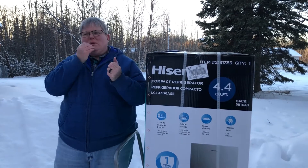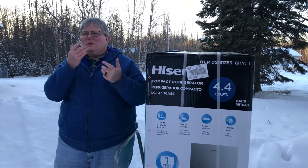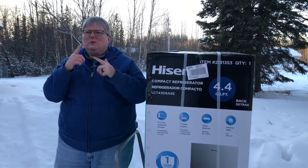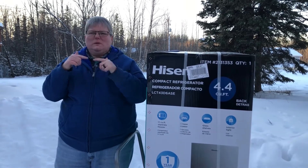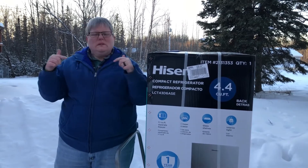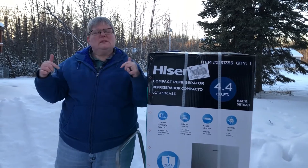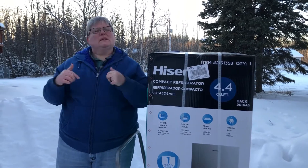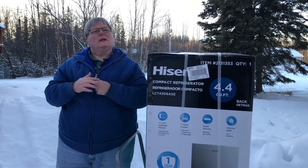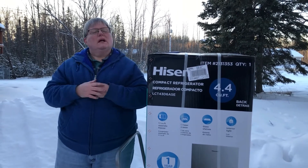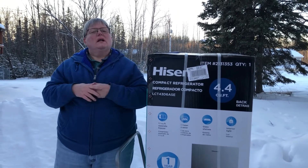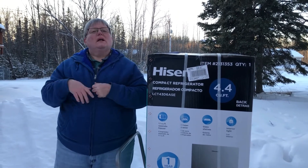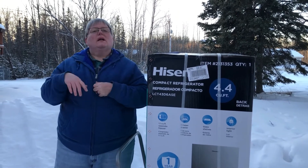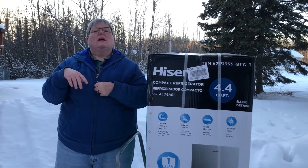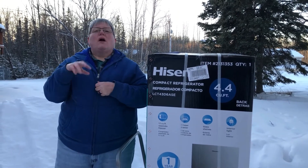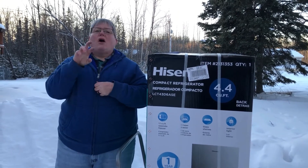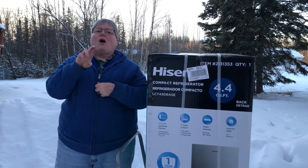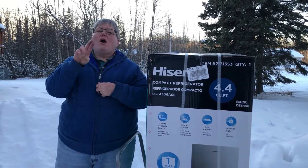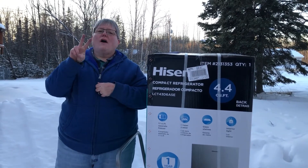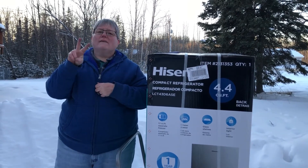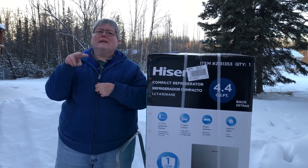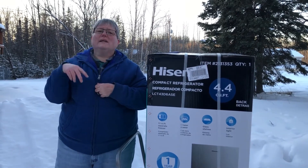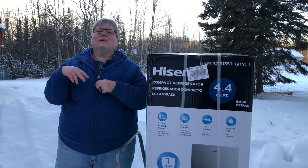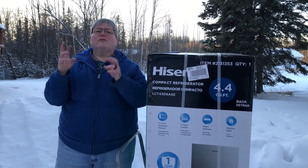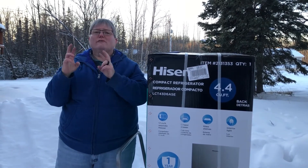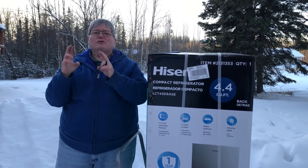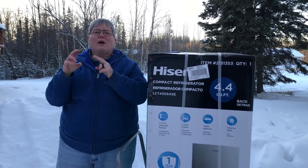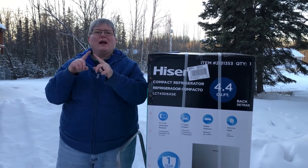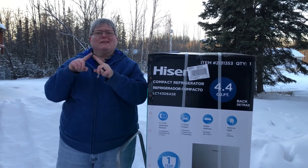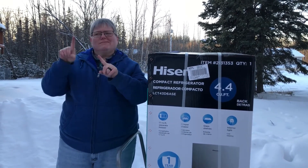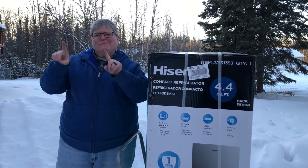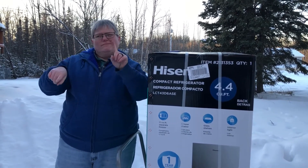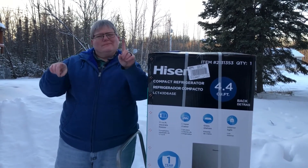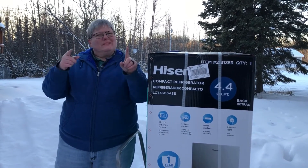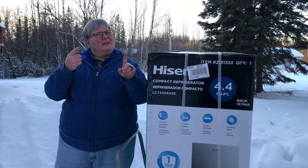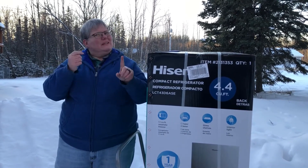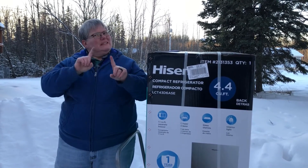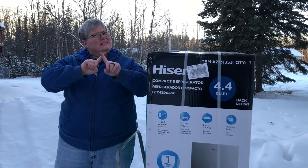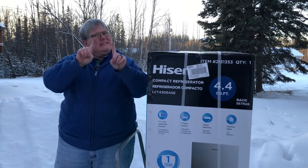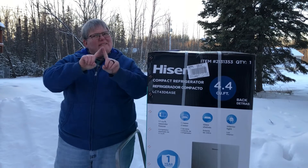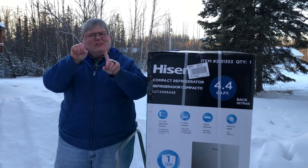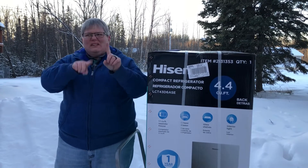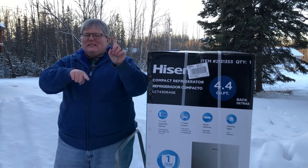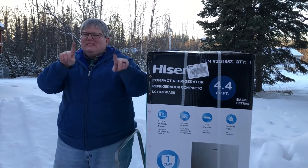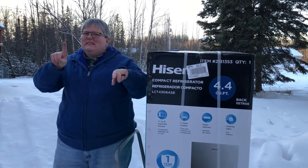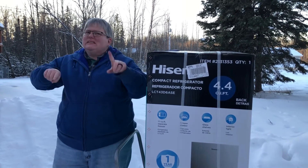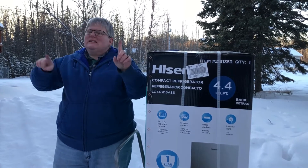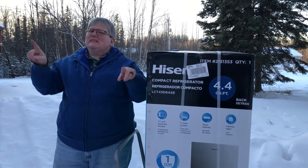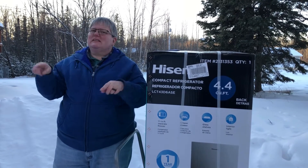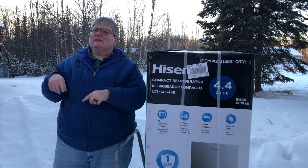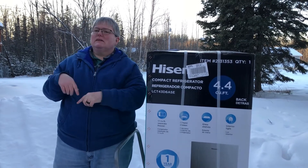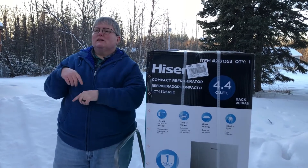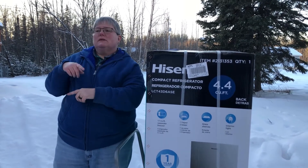What kind of refrigerator? We need cold foods and things. So an RV refrigerator, there are so many different kinds.